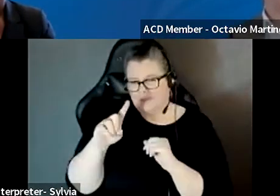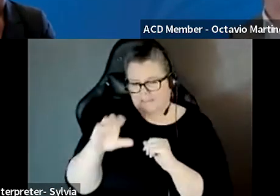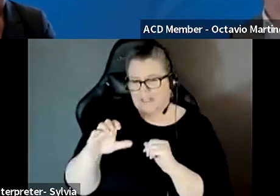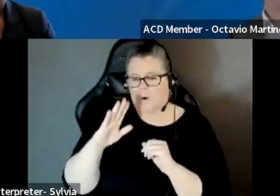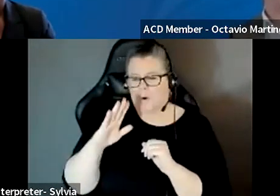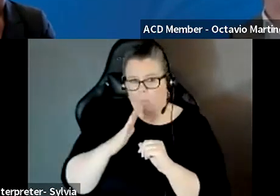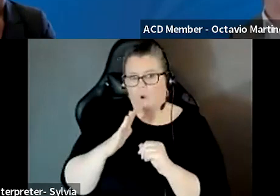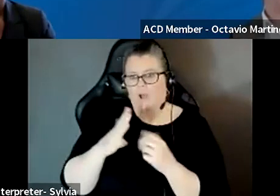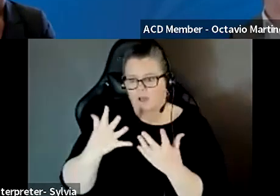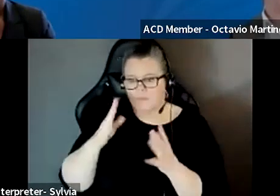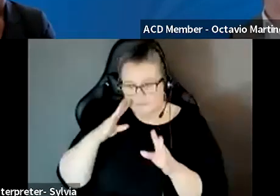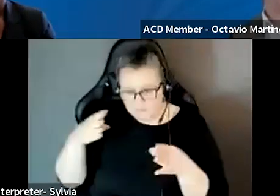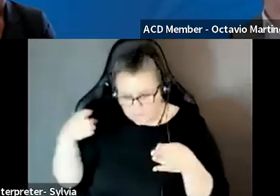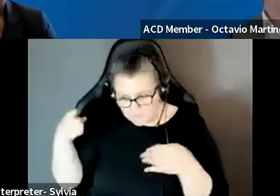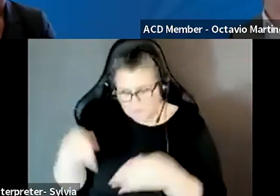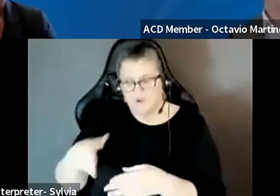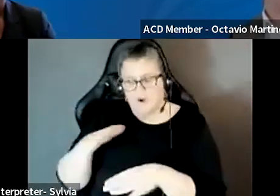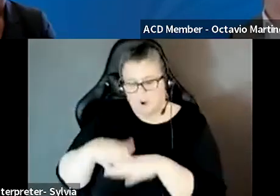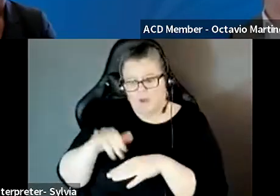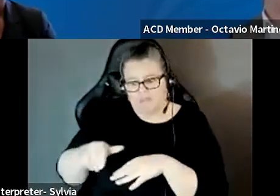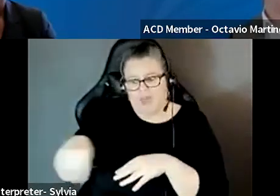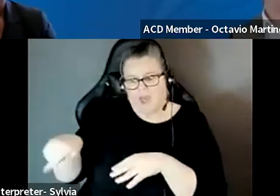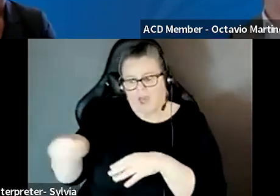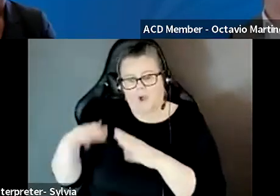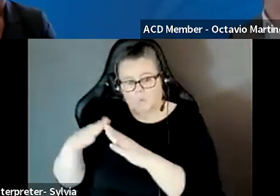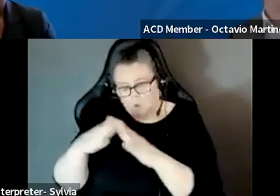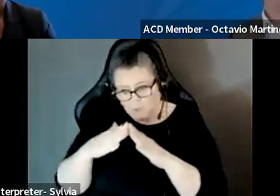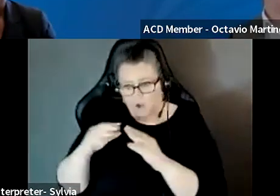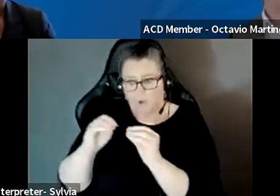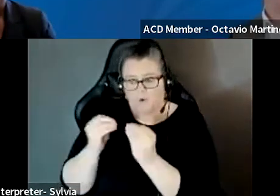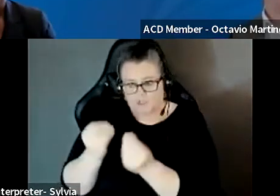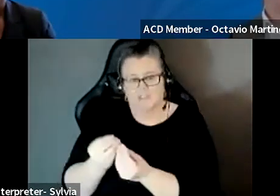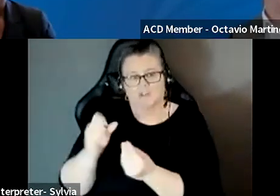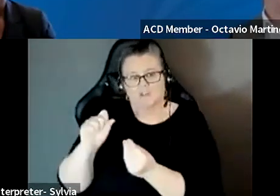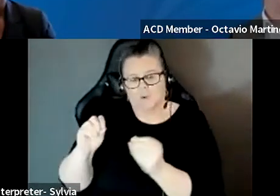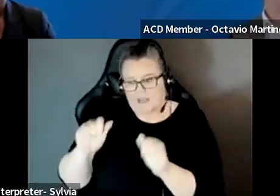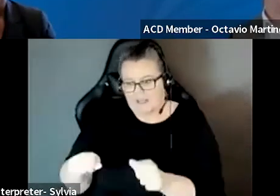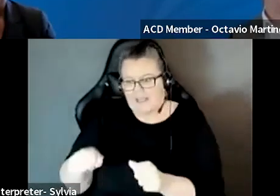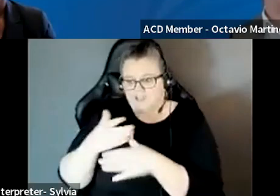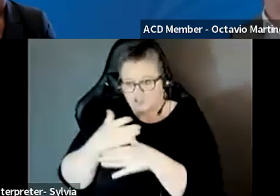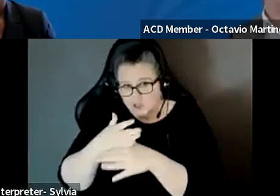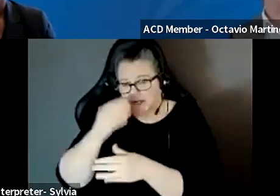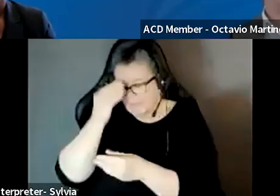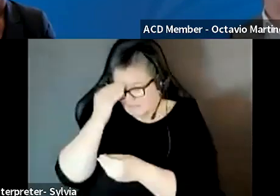into supporting community organizations that we're really able to get information out into communities as related to adult vaccines to do the same